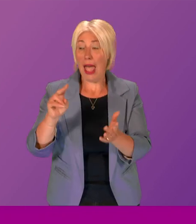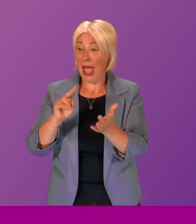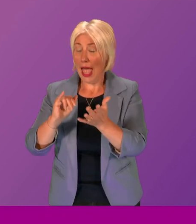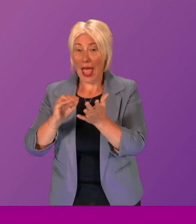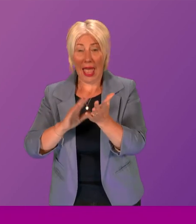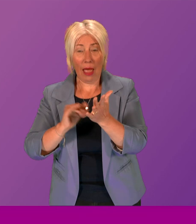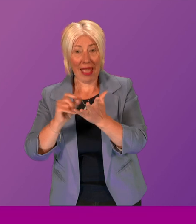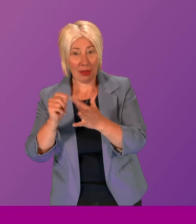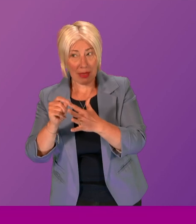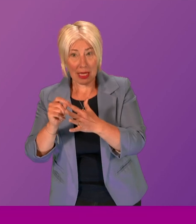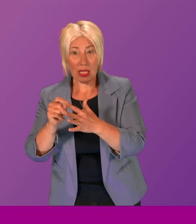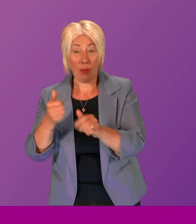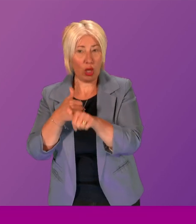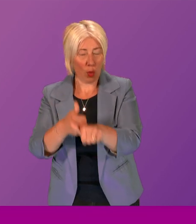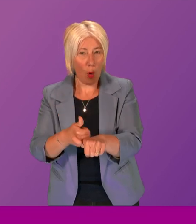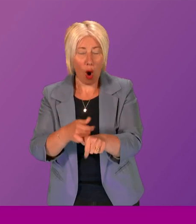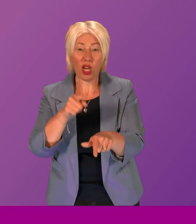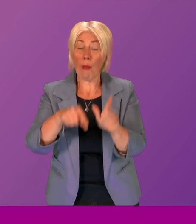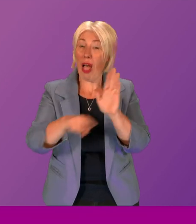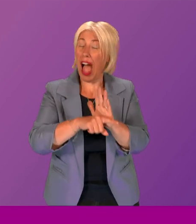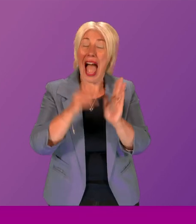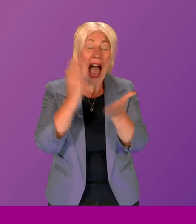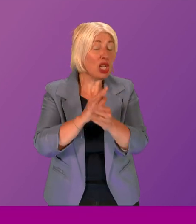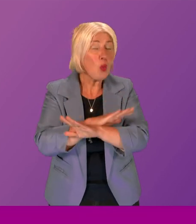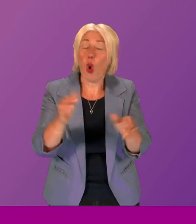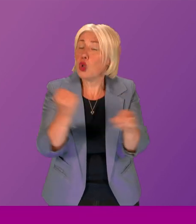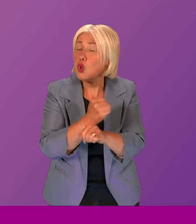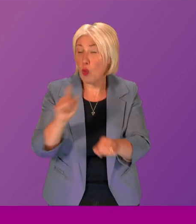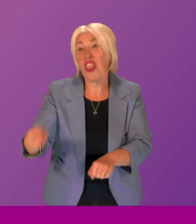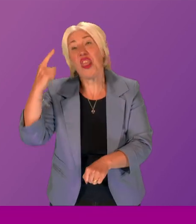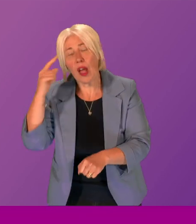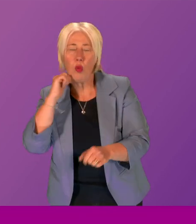it wanted it to do. Those warnings are being ignored by Humza Yousaf.